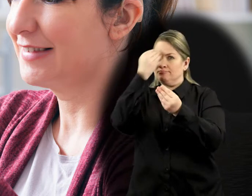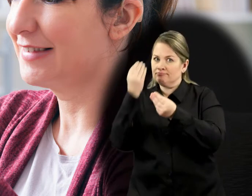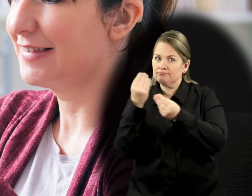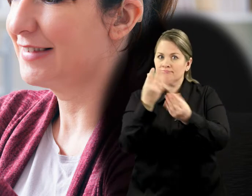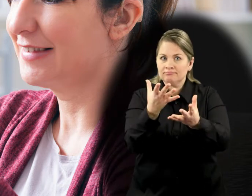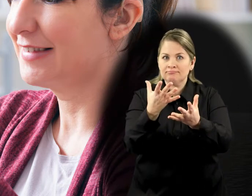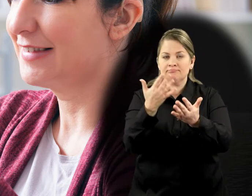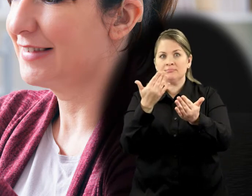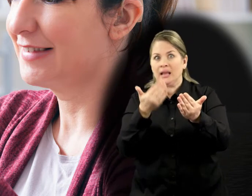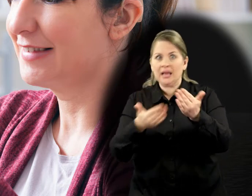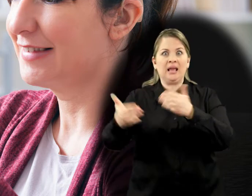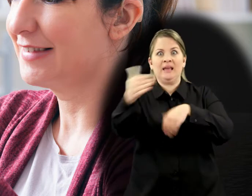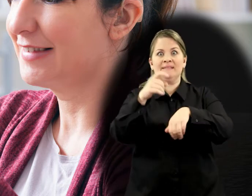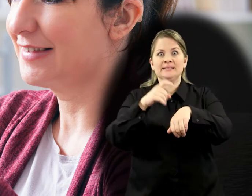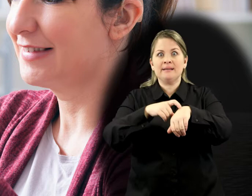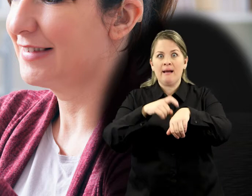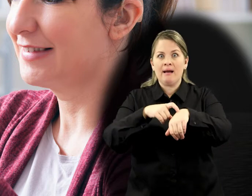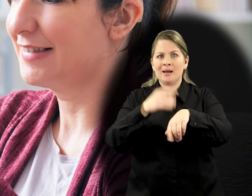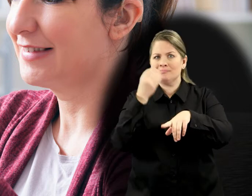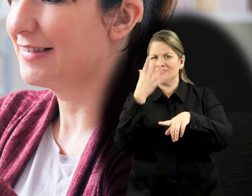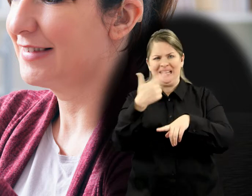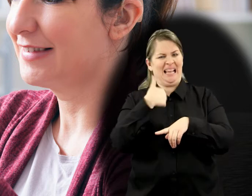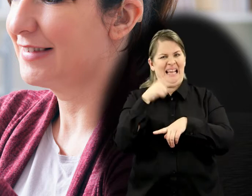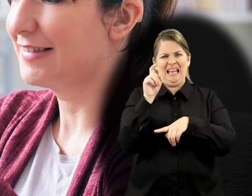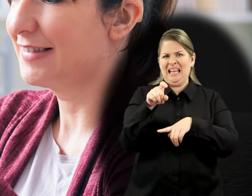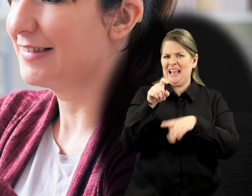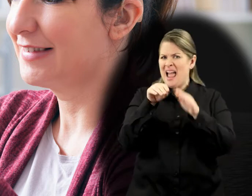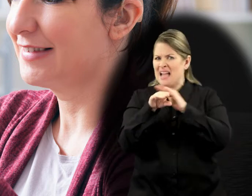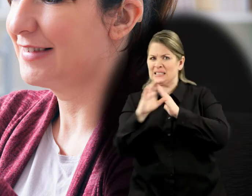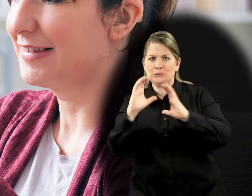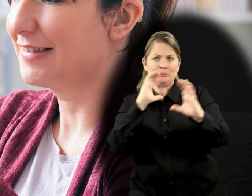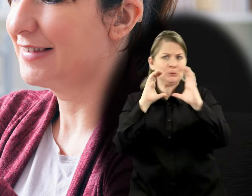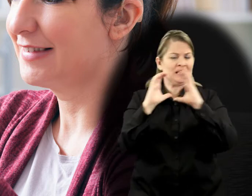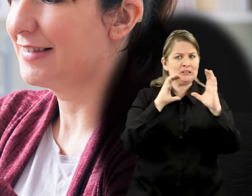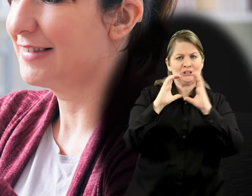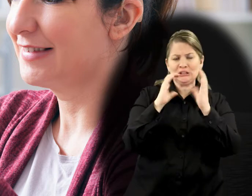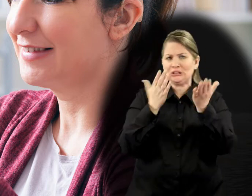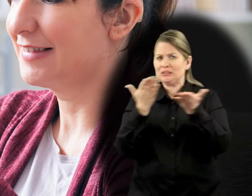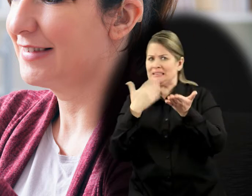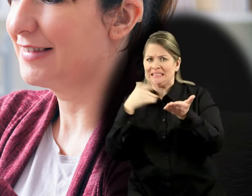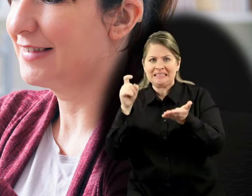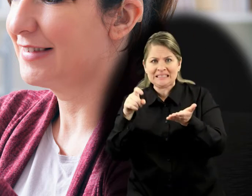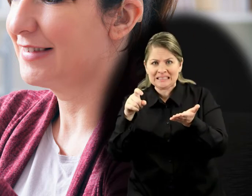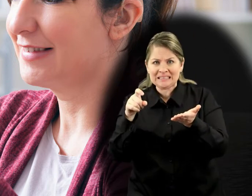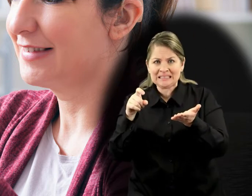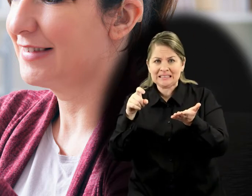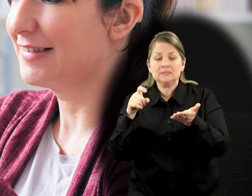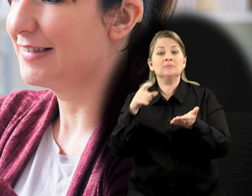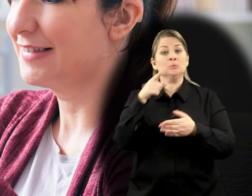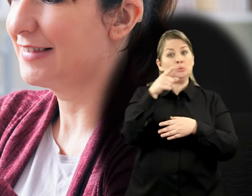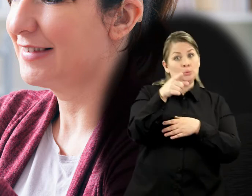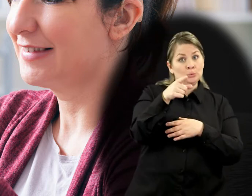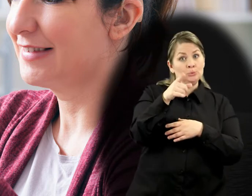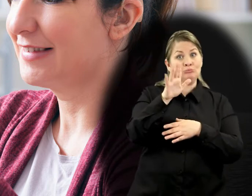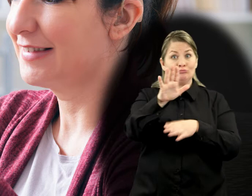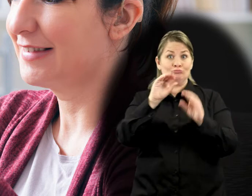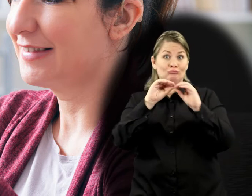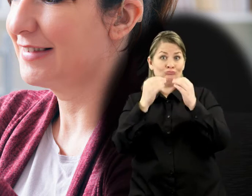The person who is deaf is responsible for notifying someone in your organization as soon as possible that they will need communication access.